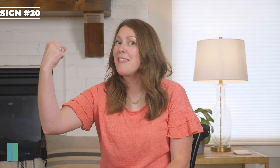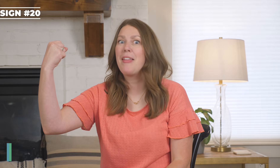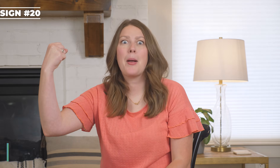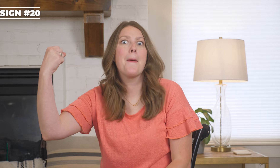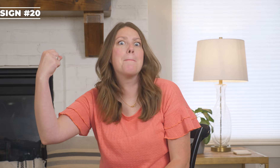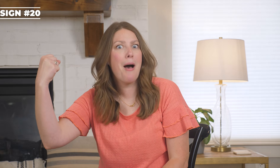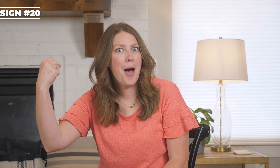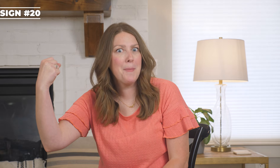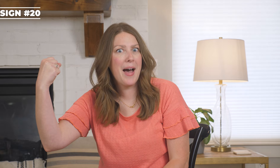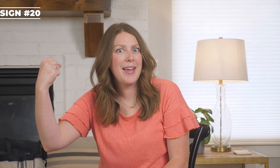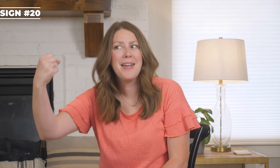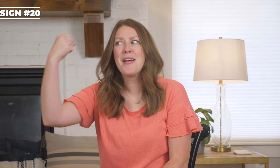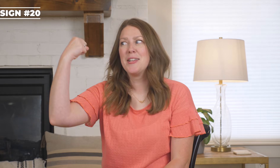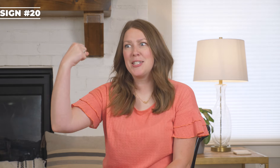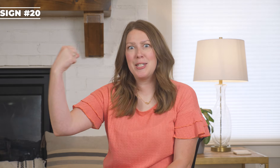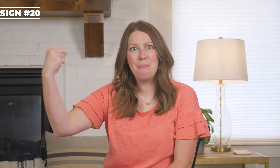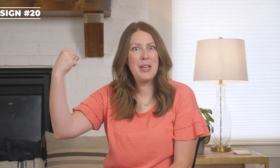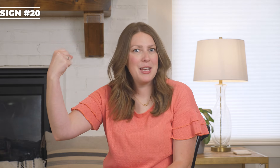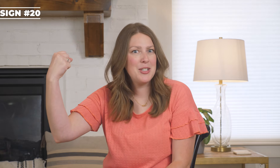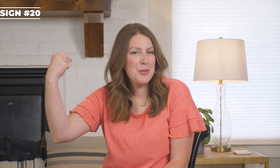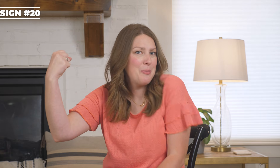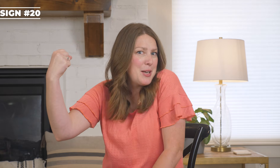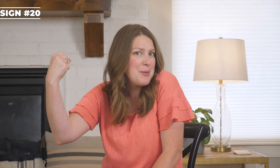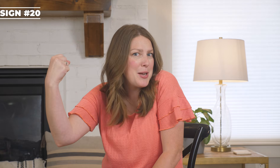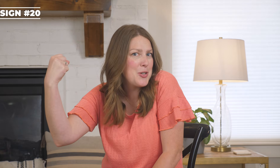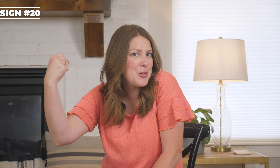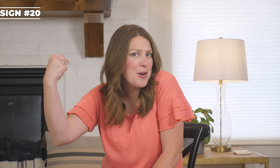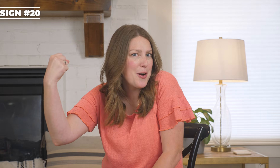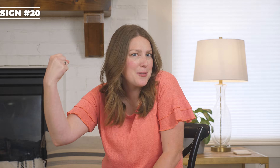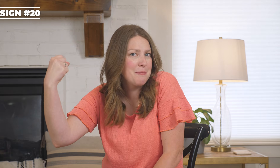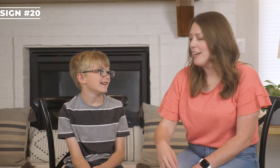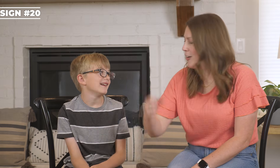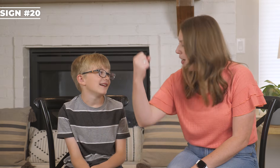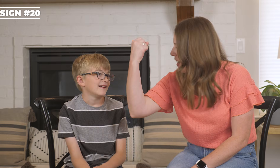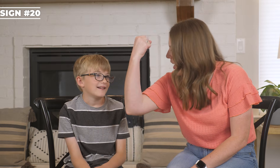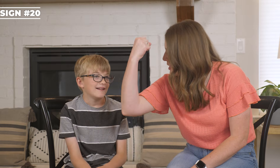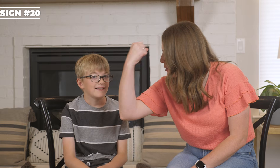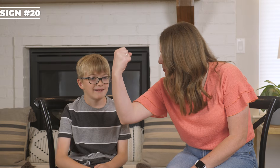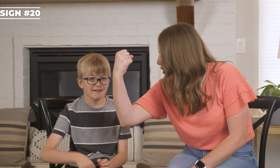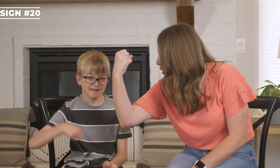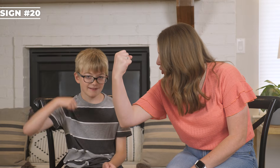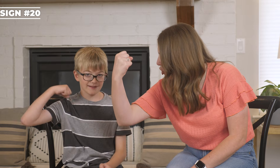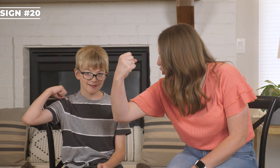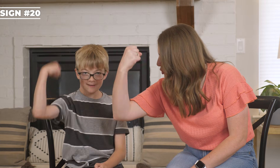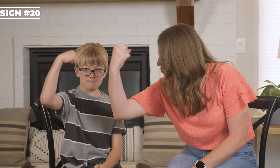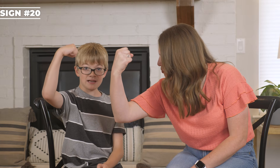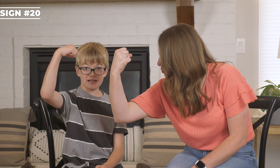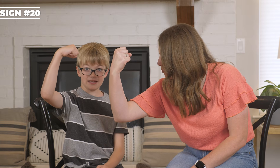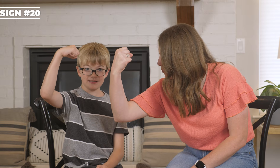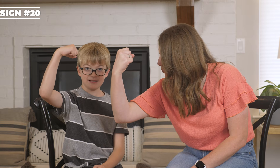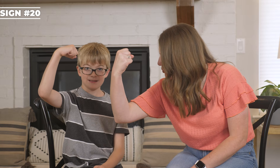like Popeye spinach because it makes you strong. All right. And spinach. Spinach.